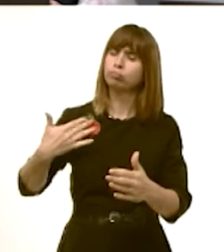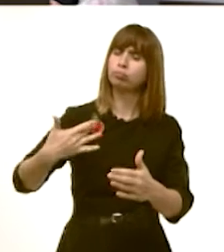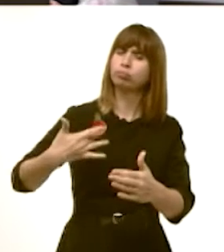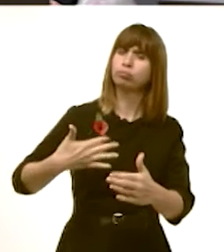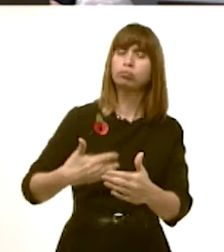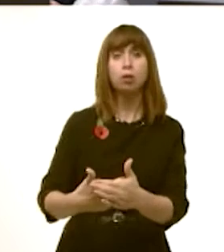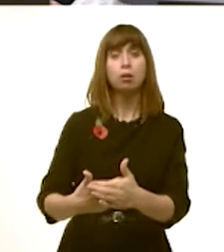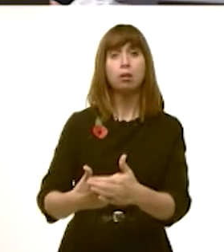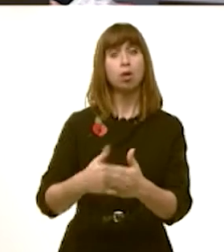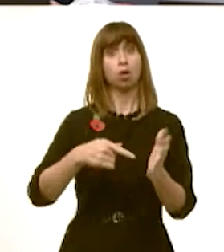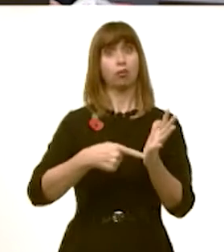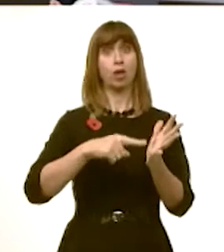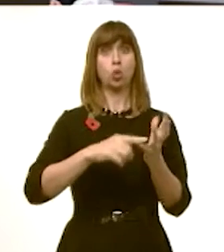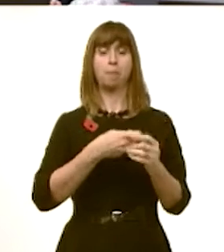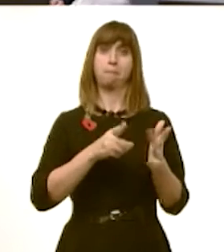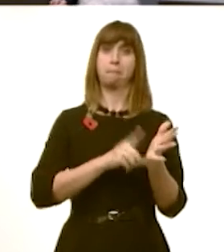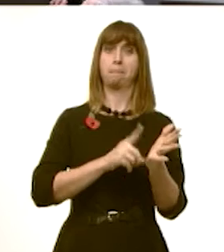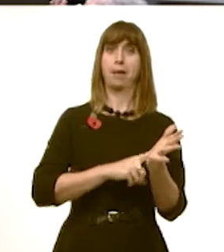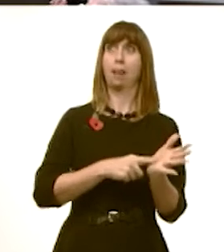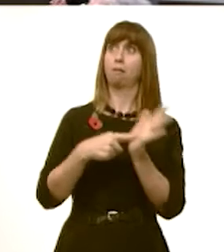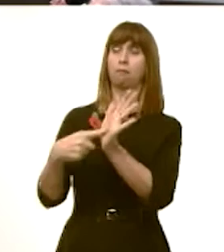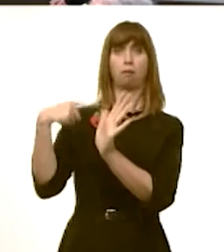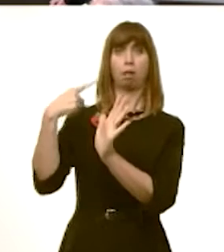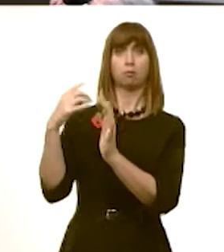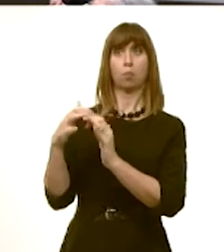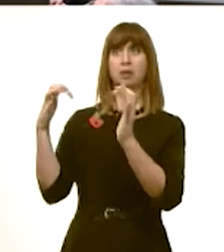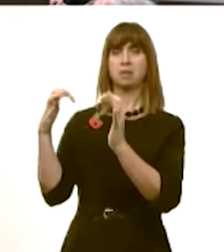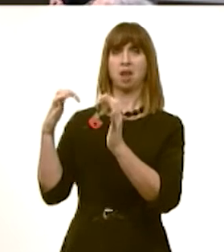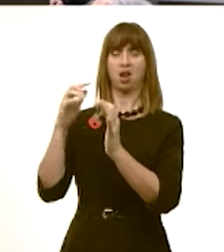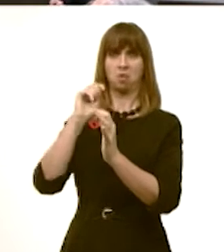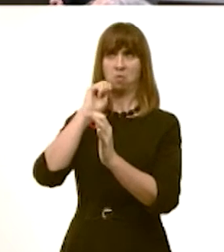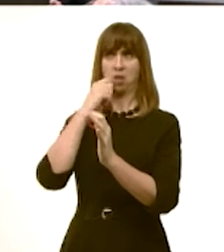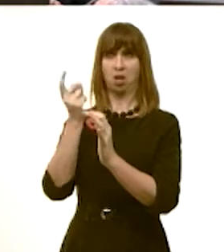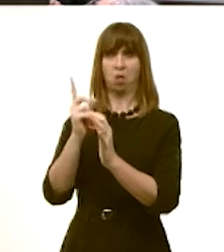Of course, the trade union Bill going through Westminster seeks to undermine that good work.